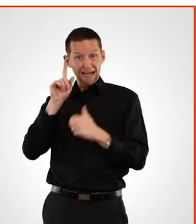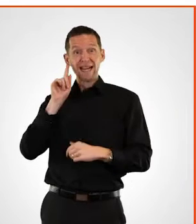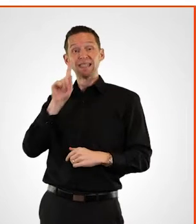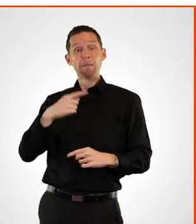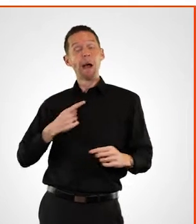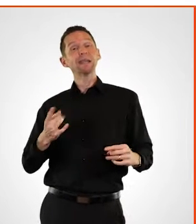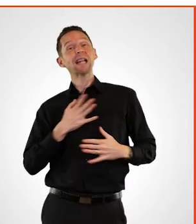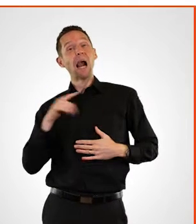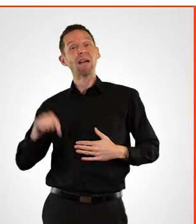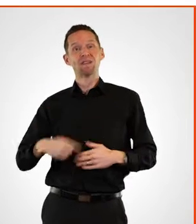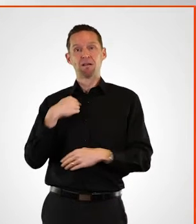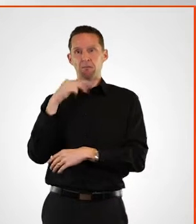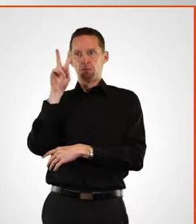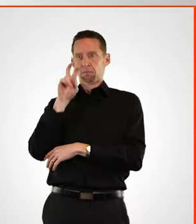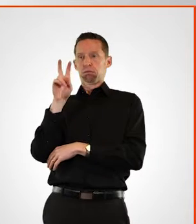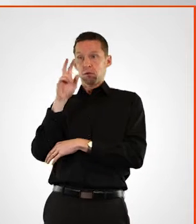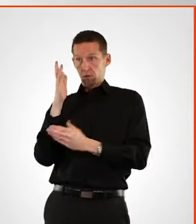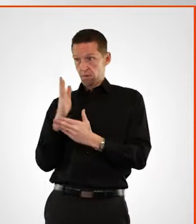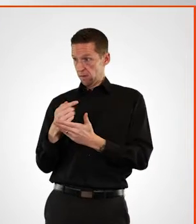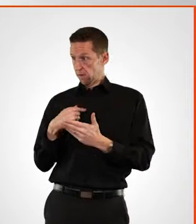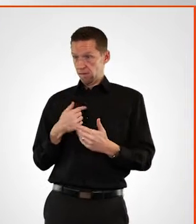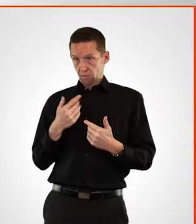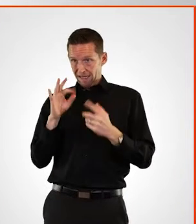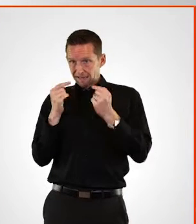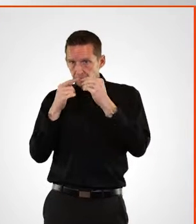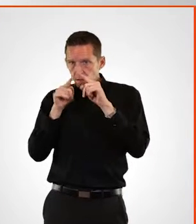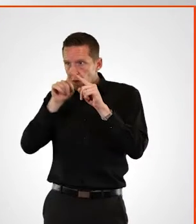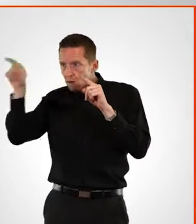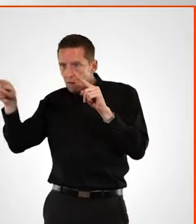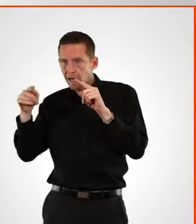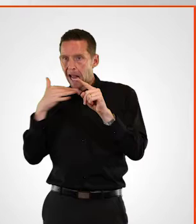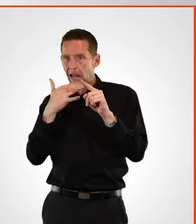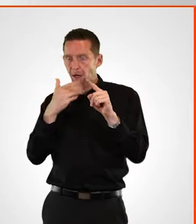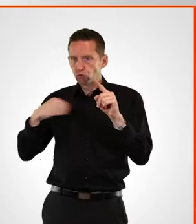When I looked at it yesterday, I thought this was... It's not easy figuring out where you're going to go,